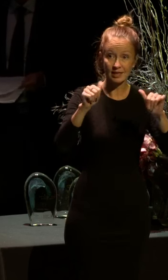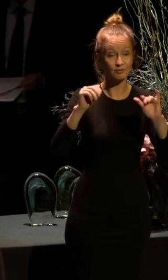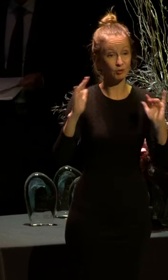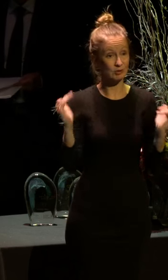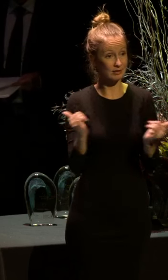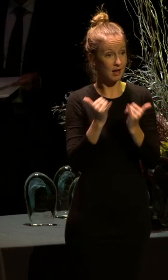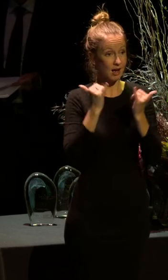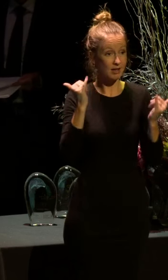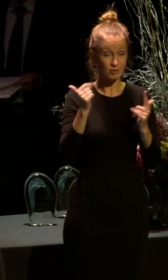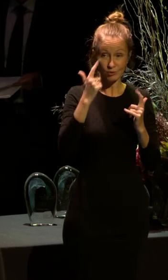thinkers